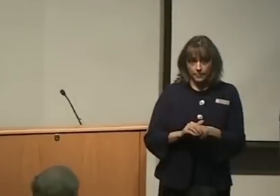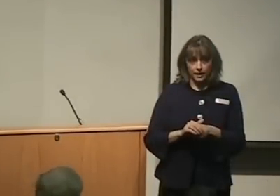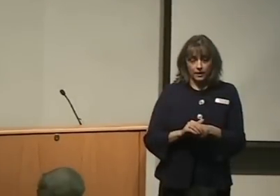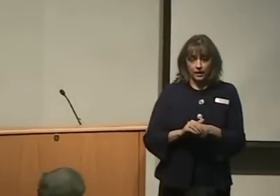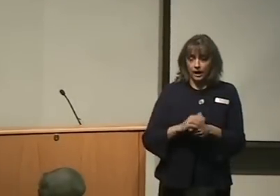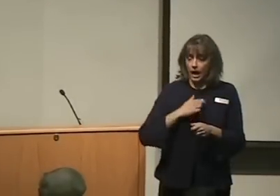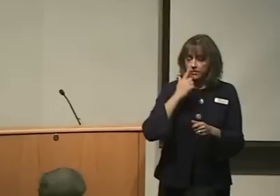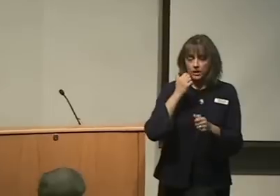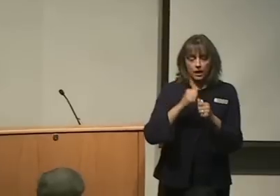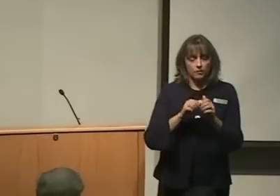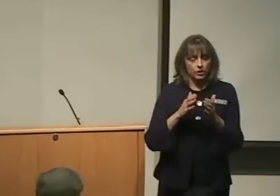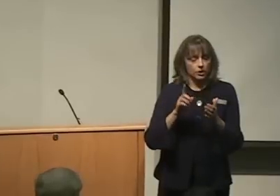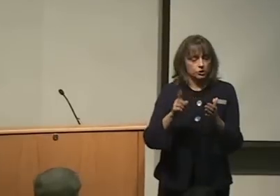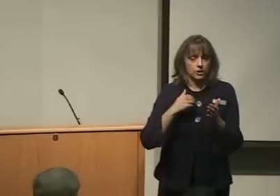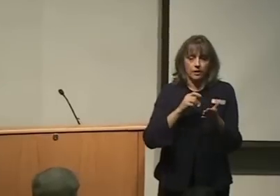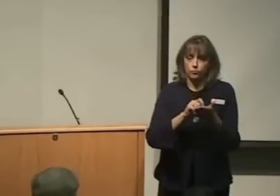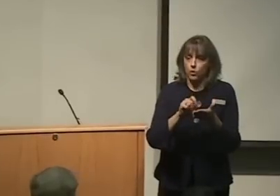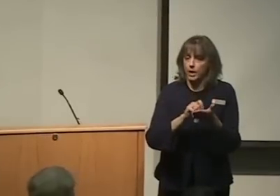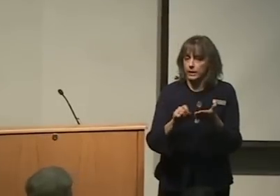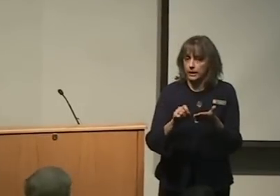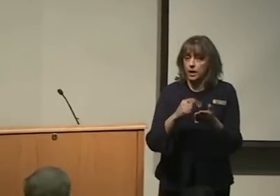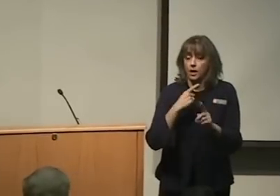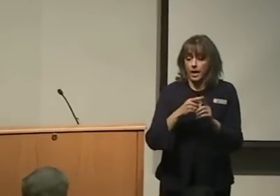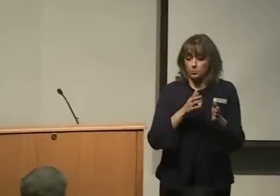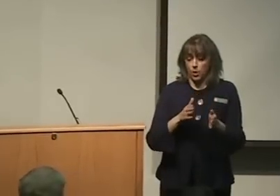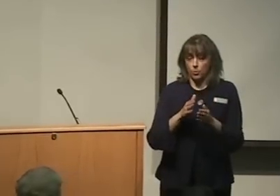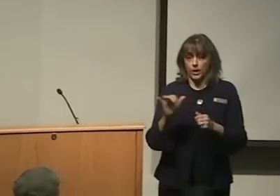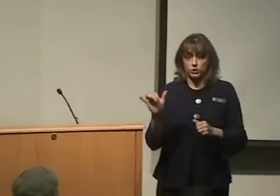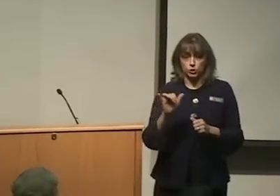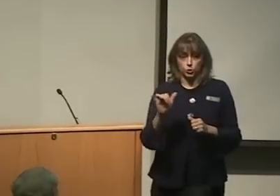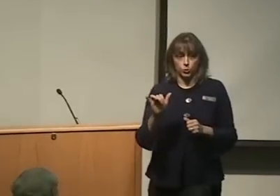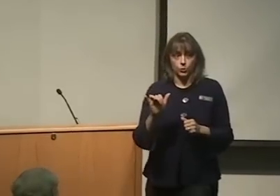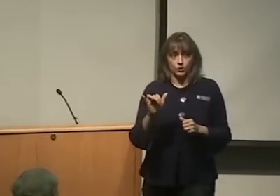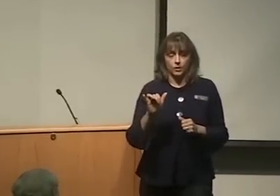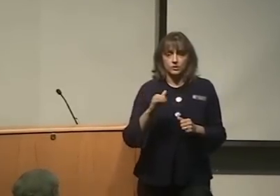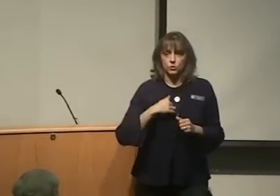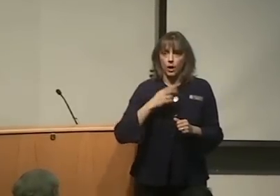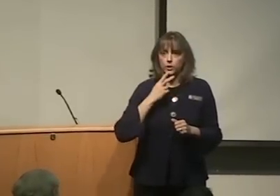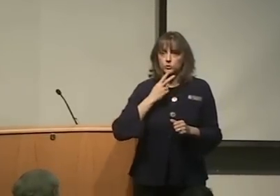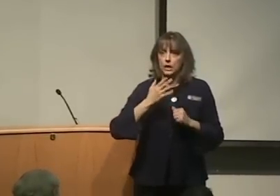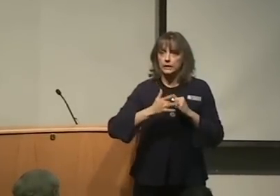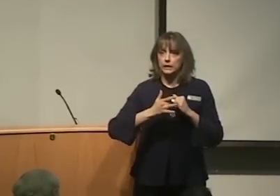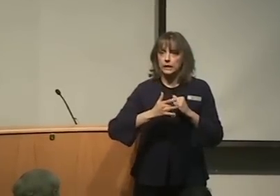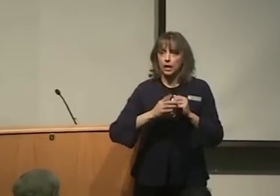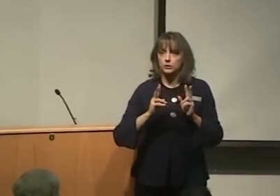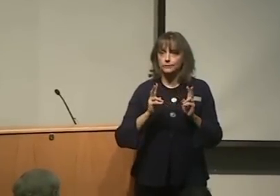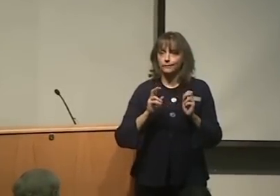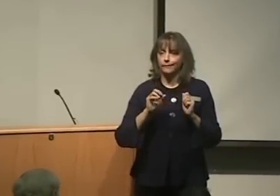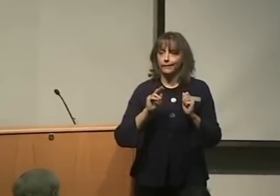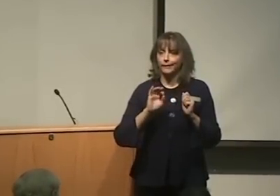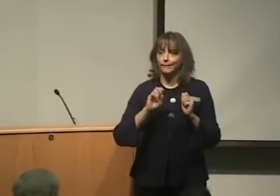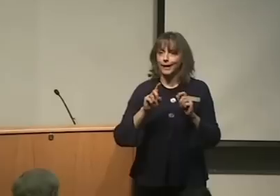and in every preparation. So I use this really high tech thing called an index card. I go through thousands of them.